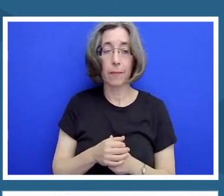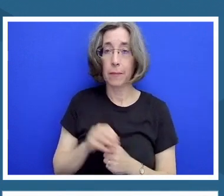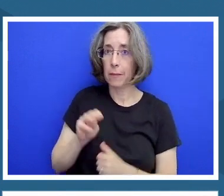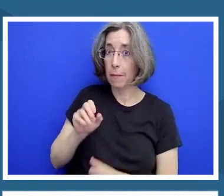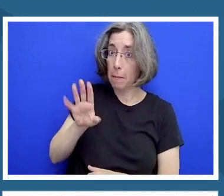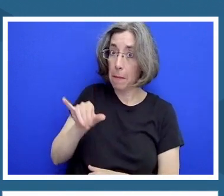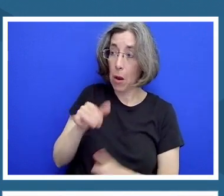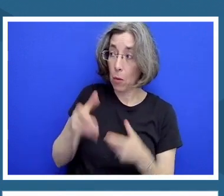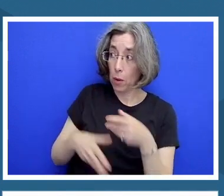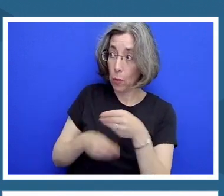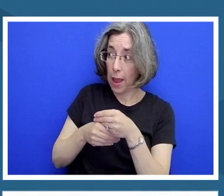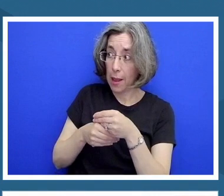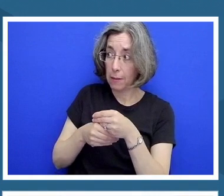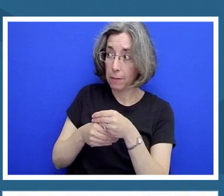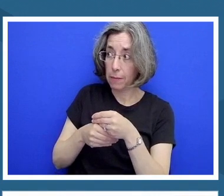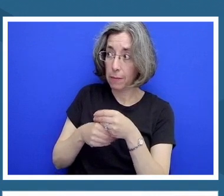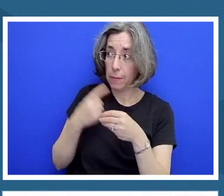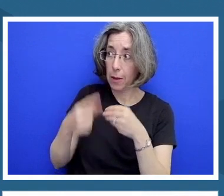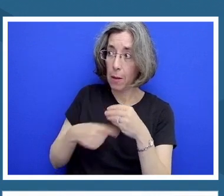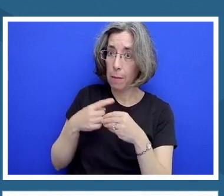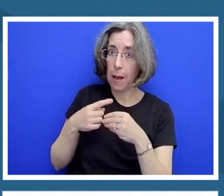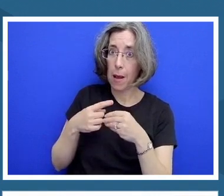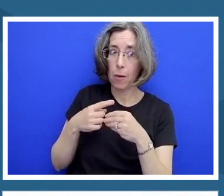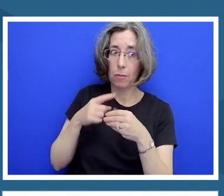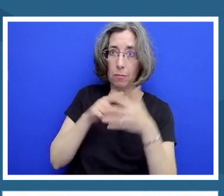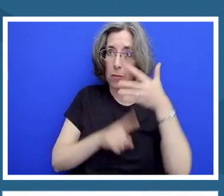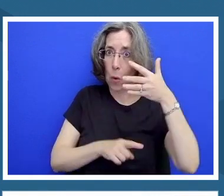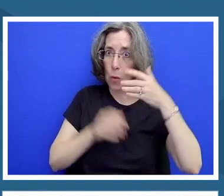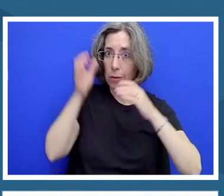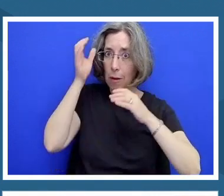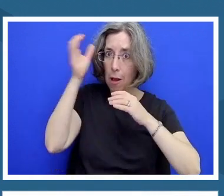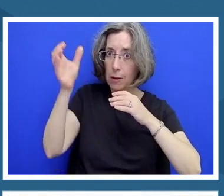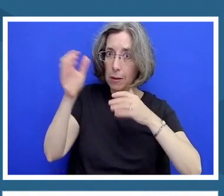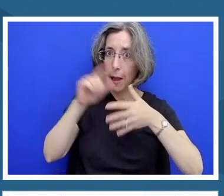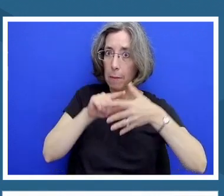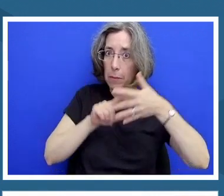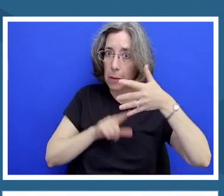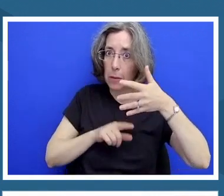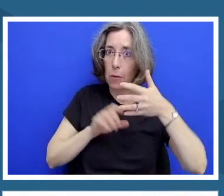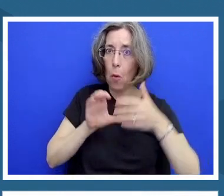on the crest coding concepts or some of